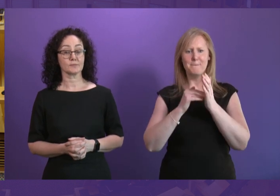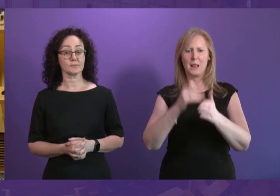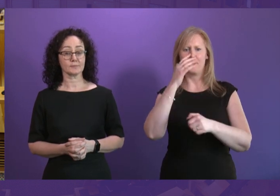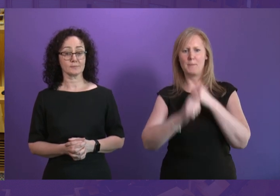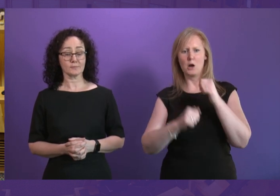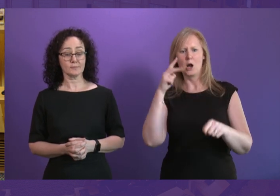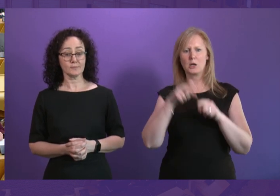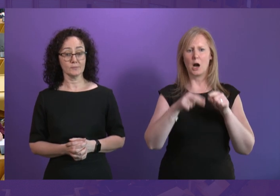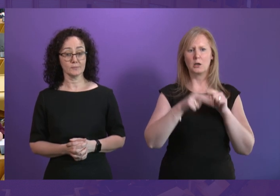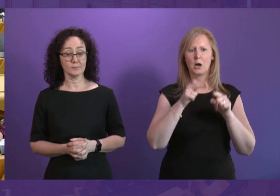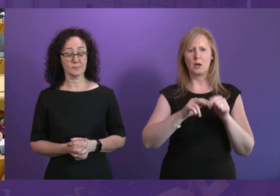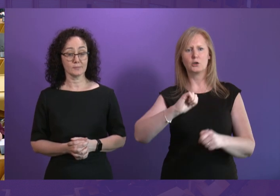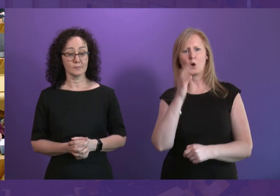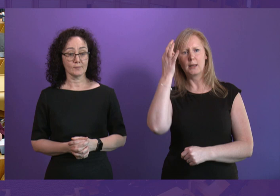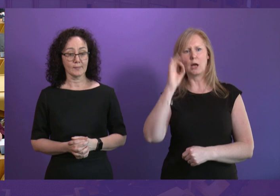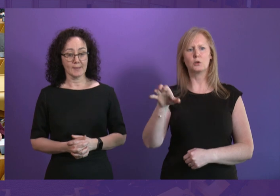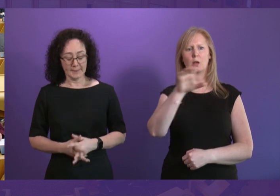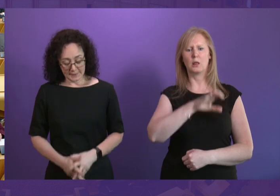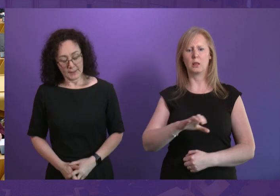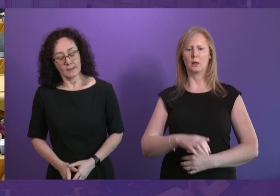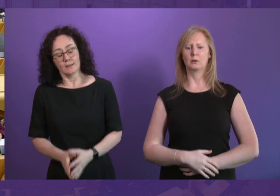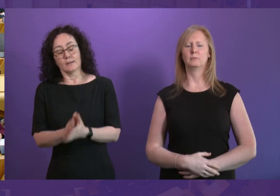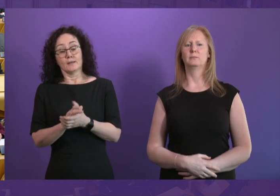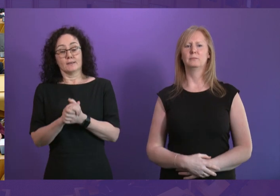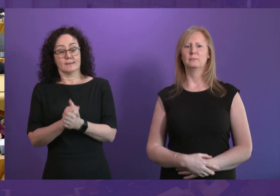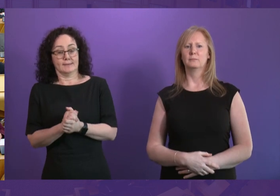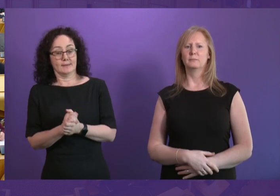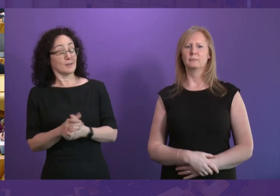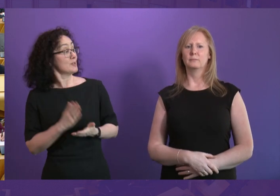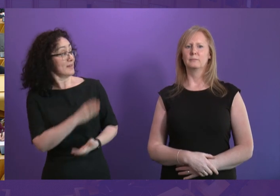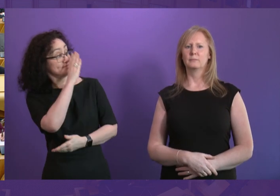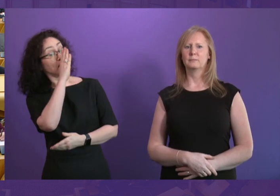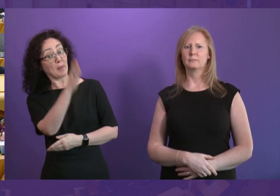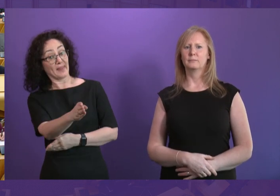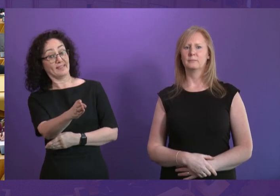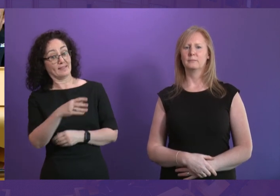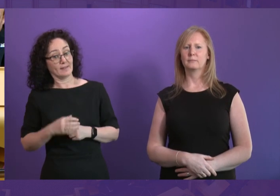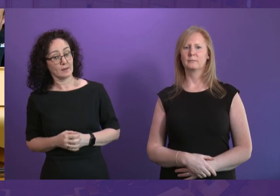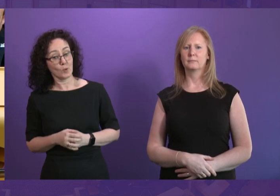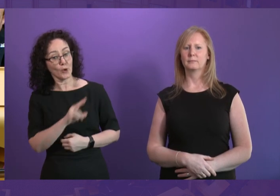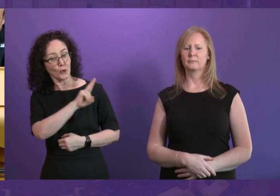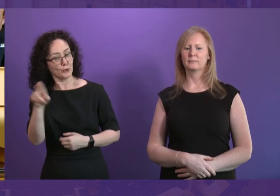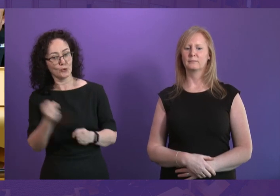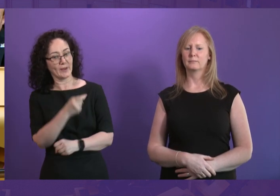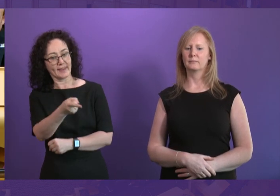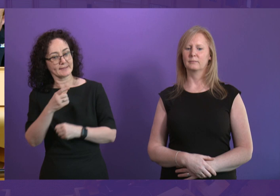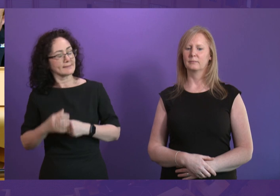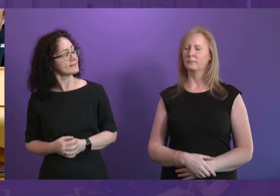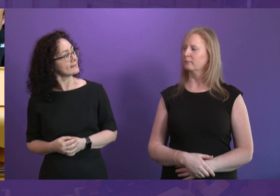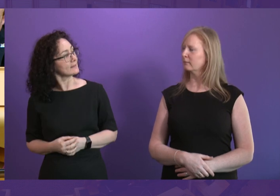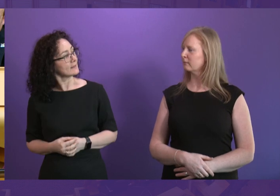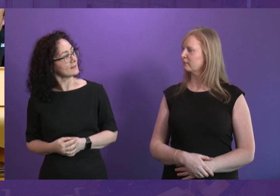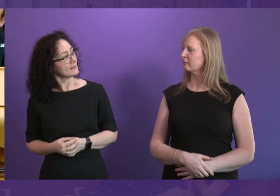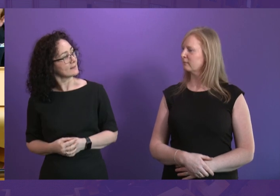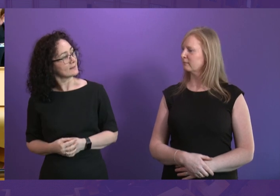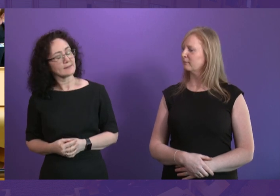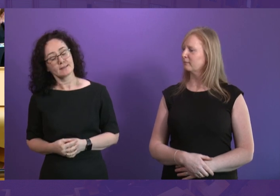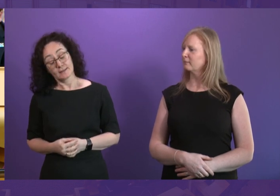The First Minister: To put it bluntly, we are not. If we wound